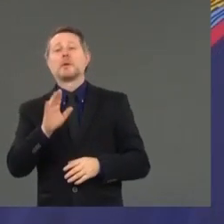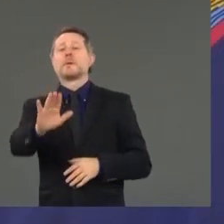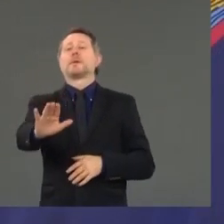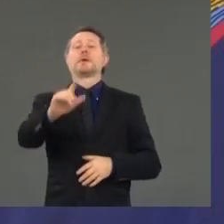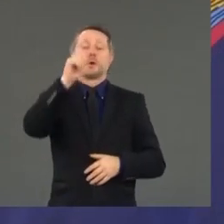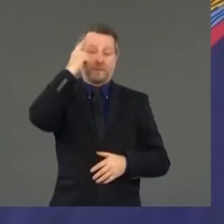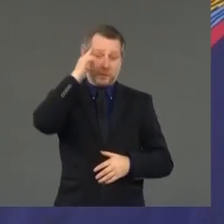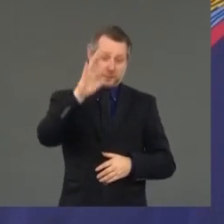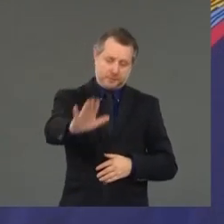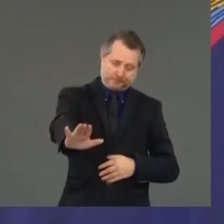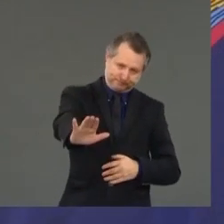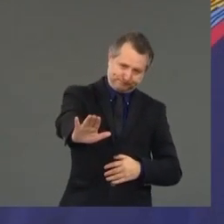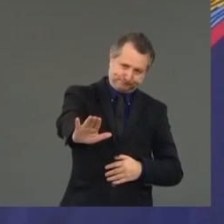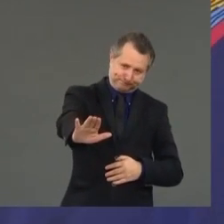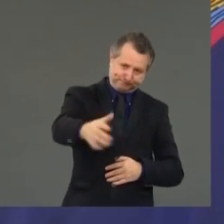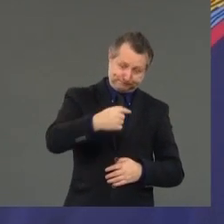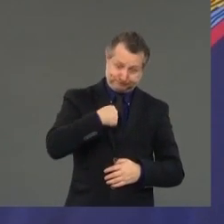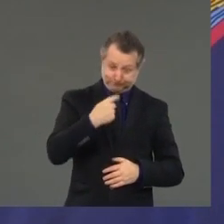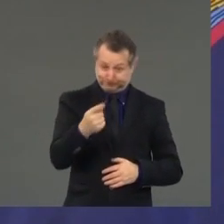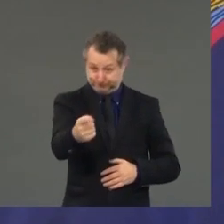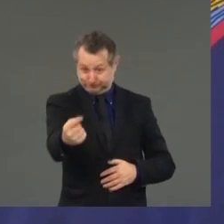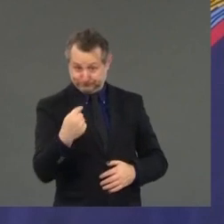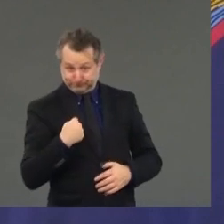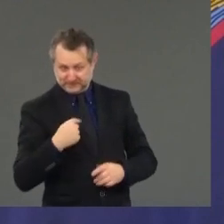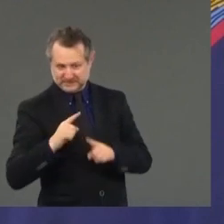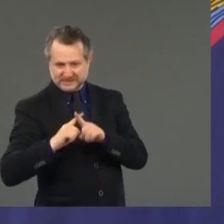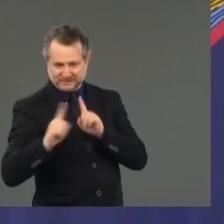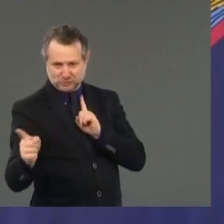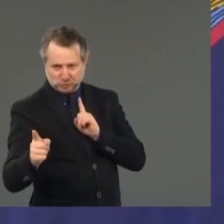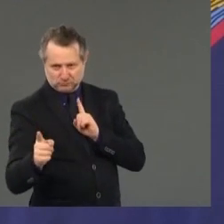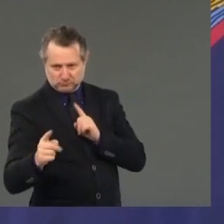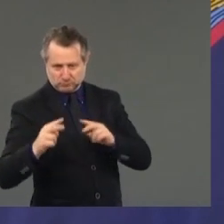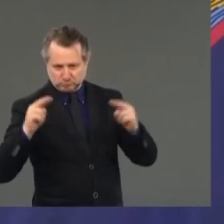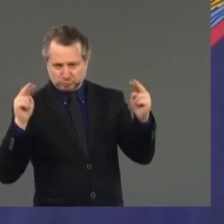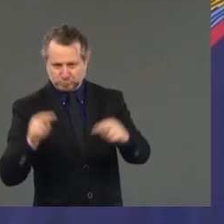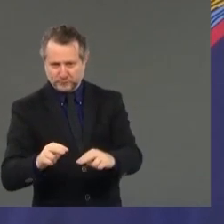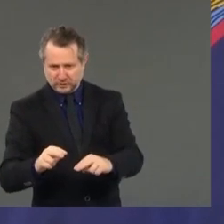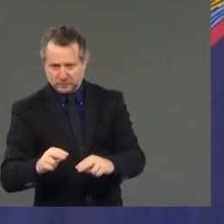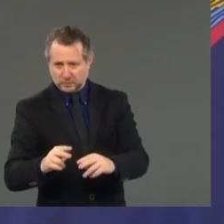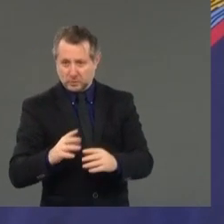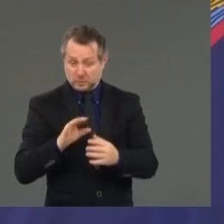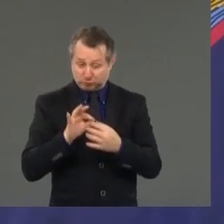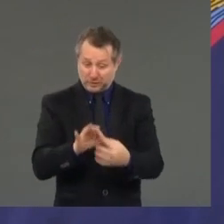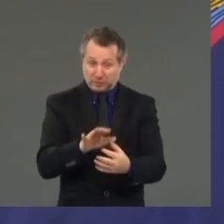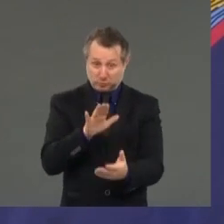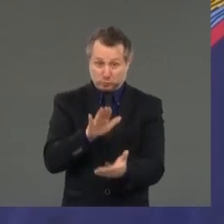ABOUT REOPENING? YEAH, I DON'T THINK WE ARE ON